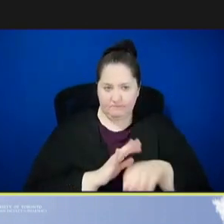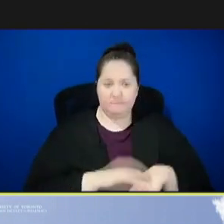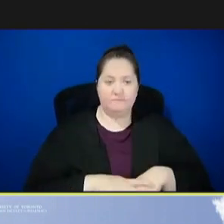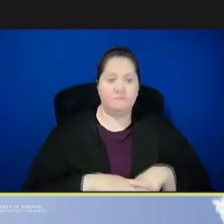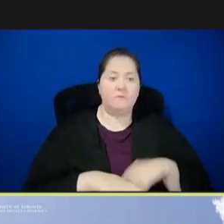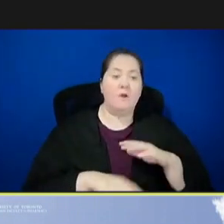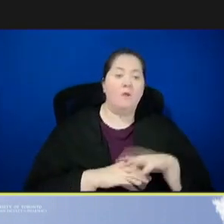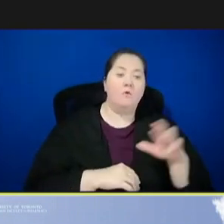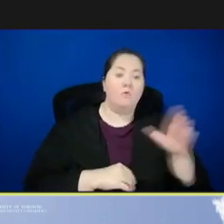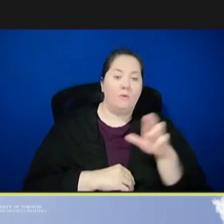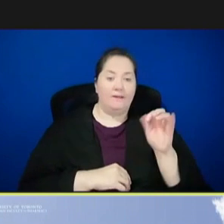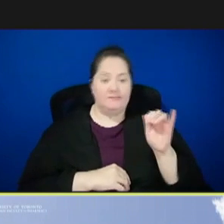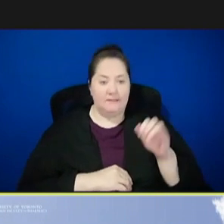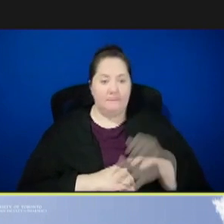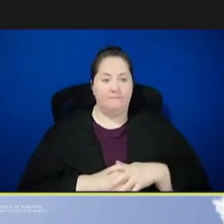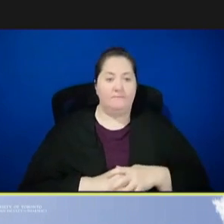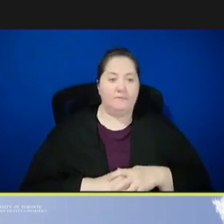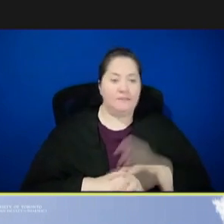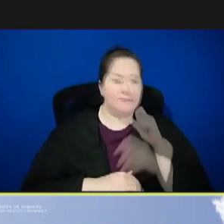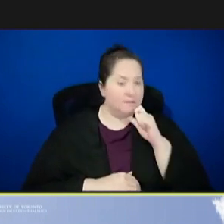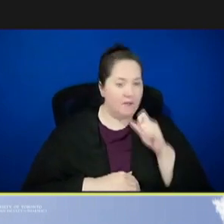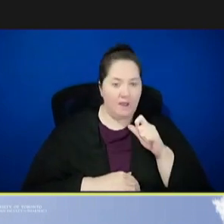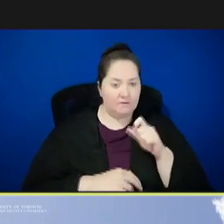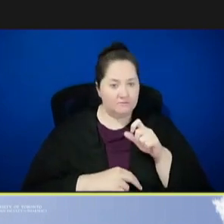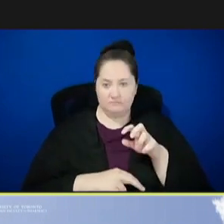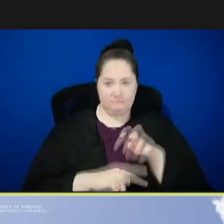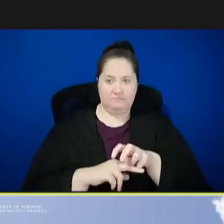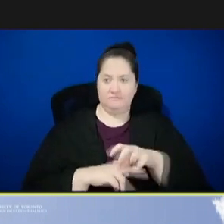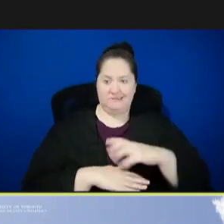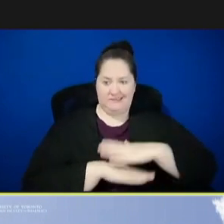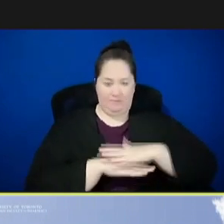same thing, the child's not facing the table where all the equipment is. And there's even